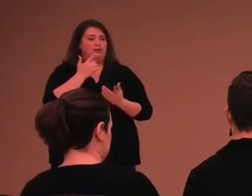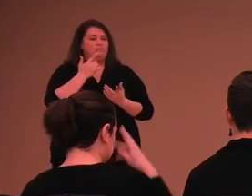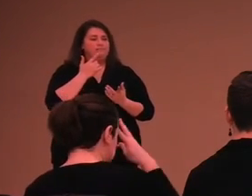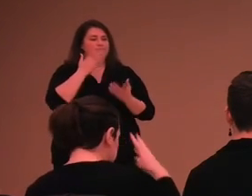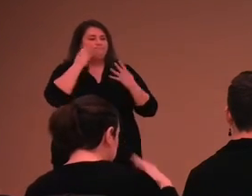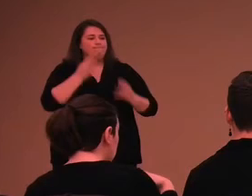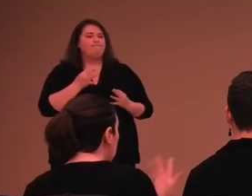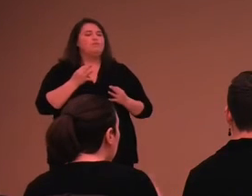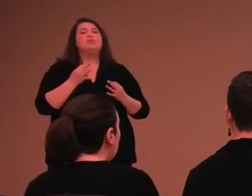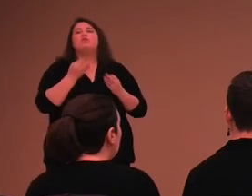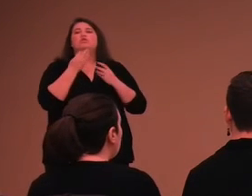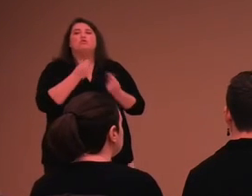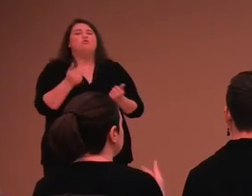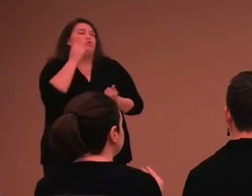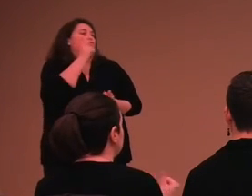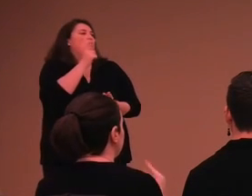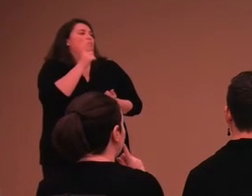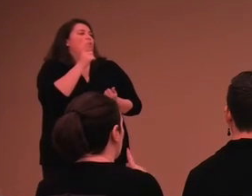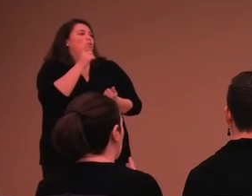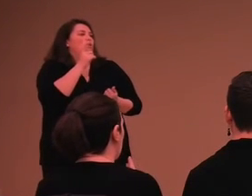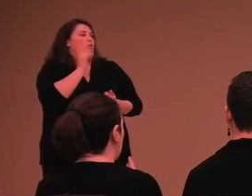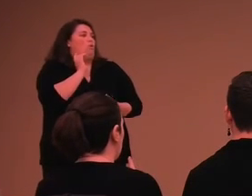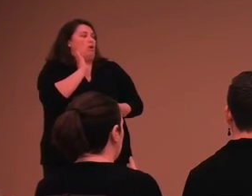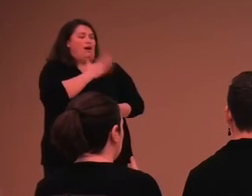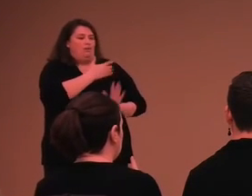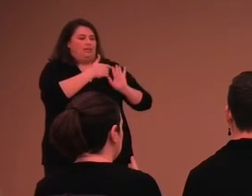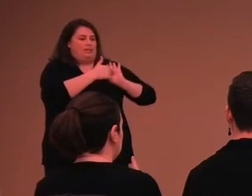Solution for our exhibit cases where we're going to have